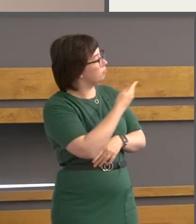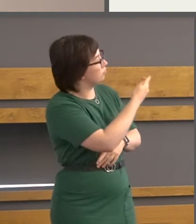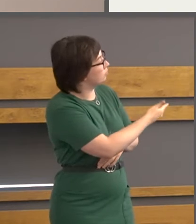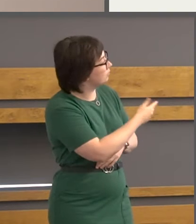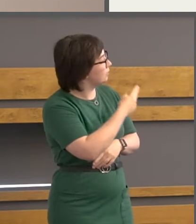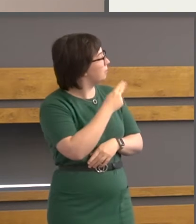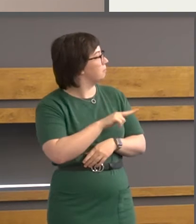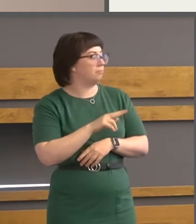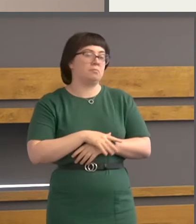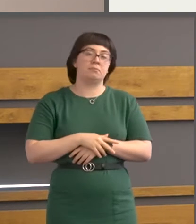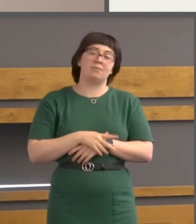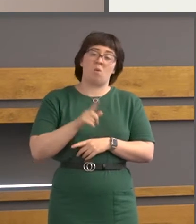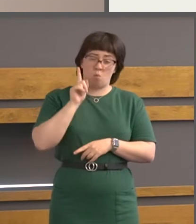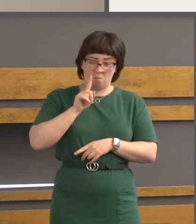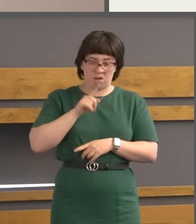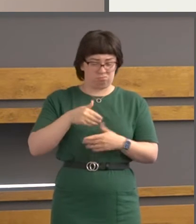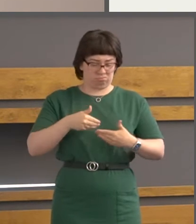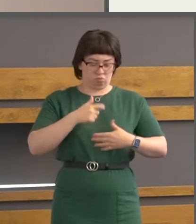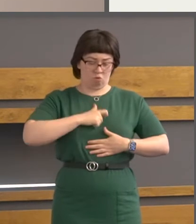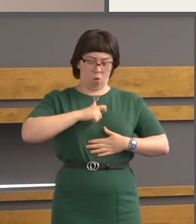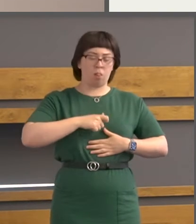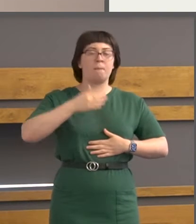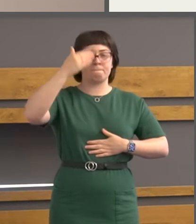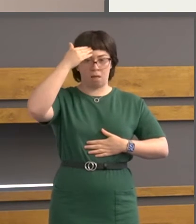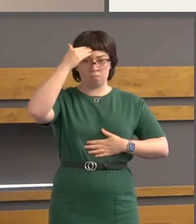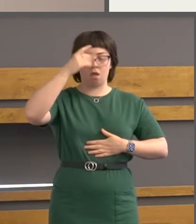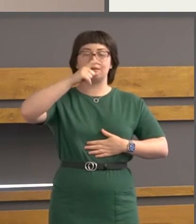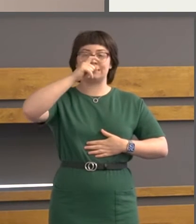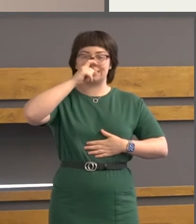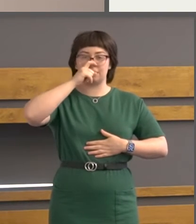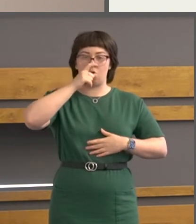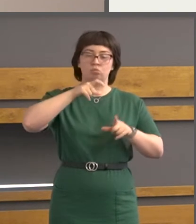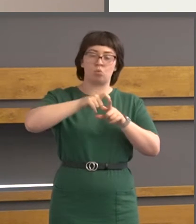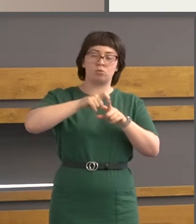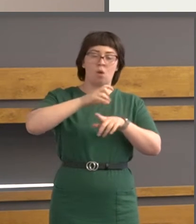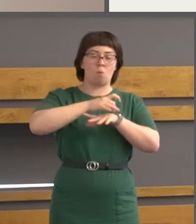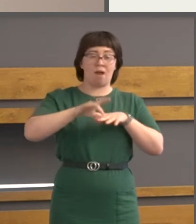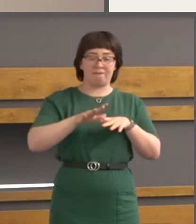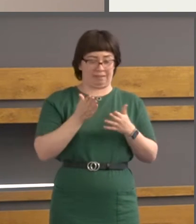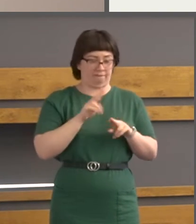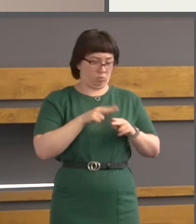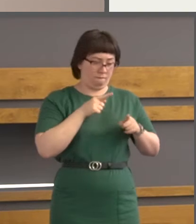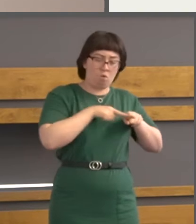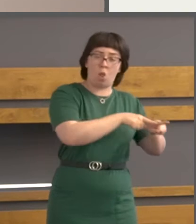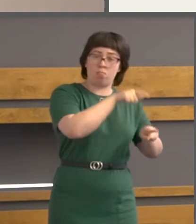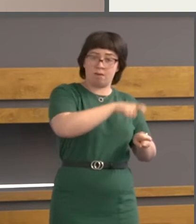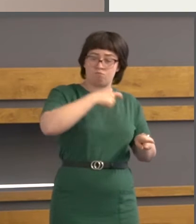If a woman was outside of her role as mother, daughter, sister, or wife, she was outcast, and the space outside of the home